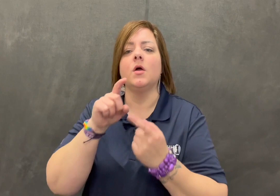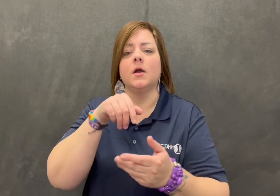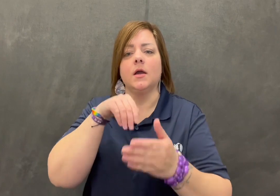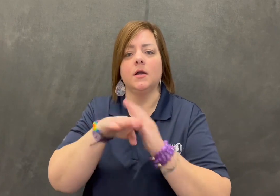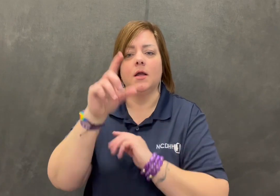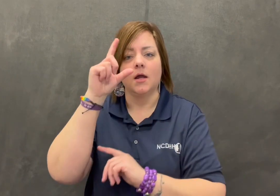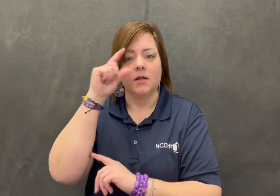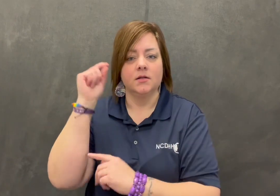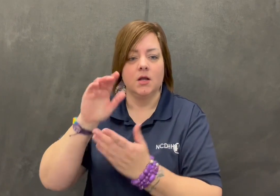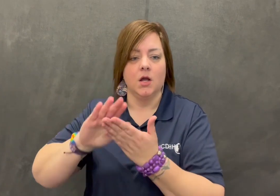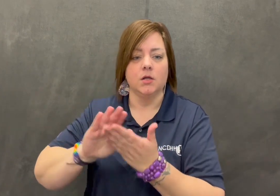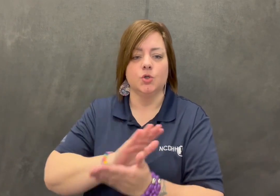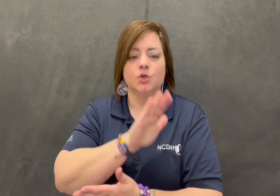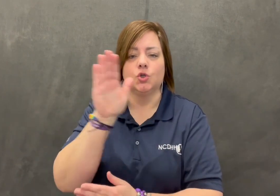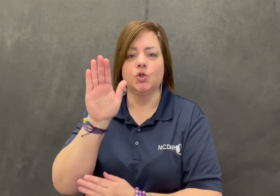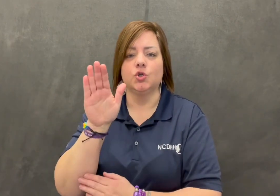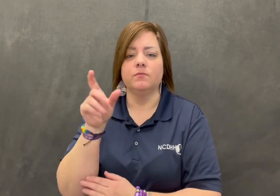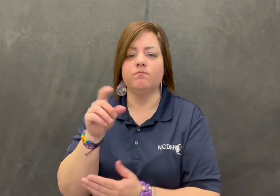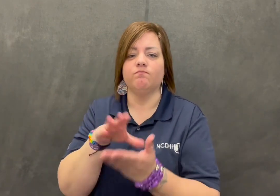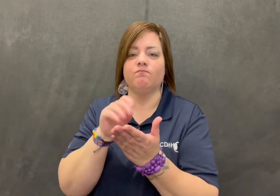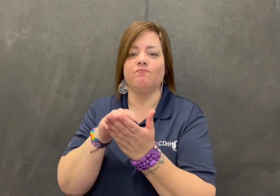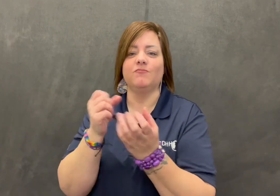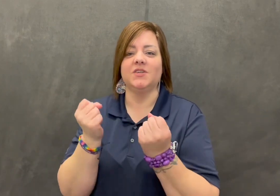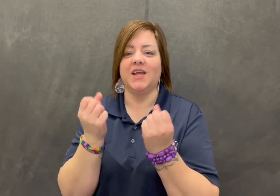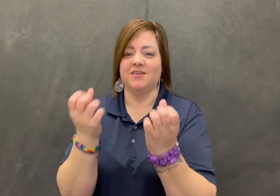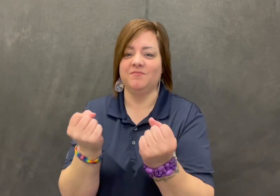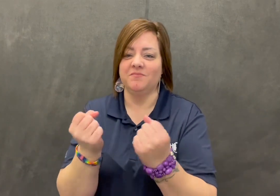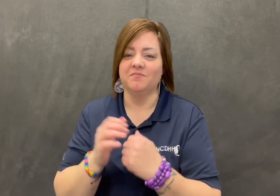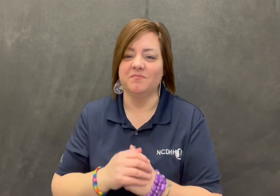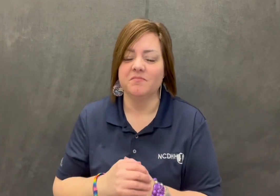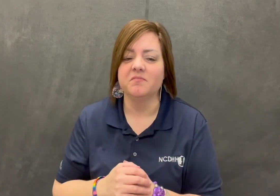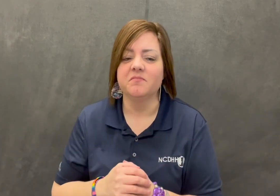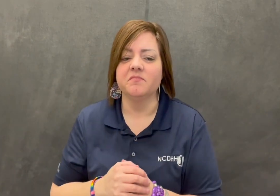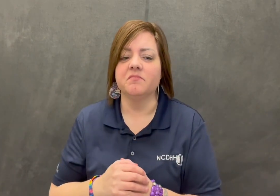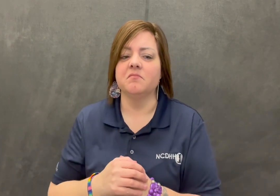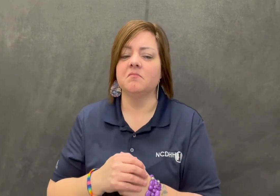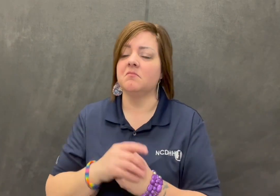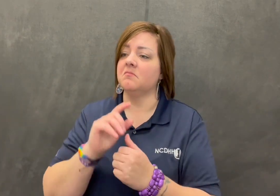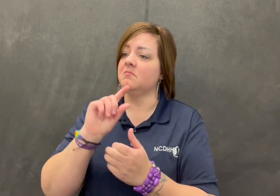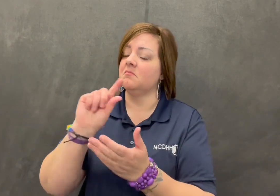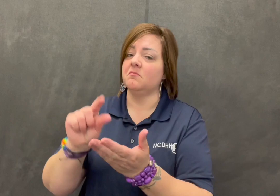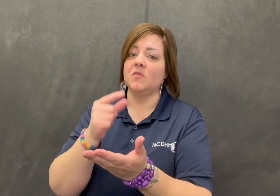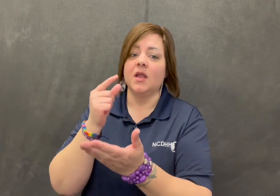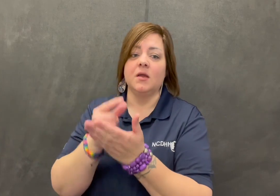and rely on written communication until she went to Gallaudet college where she learned to sign.